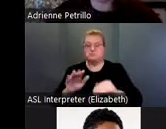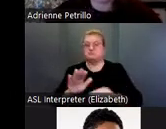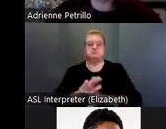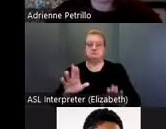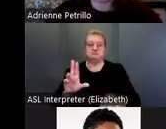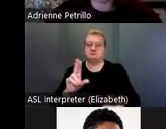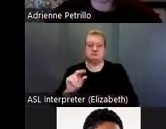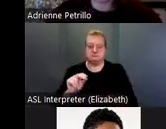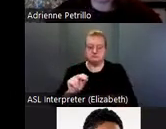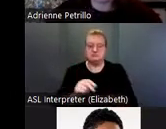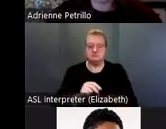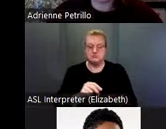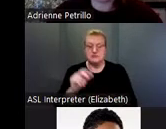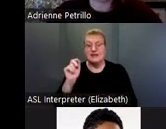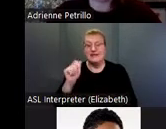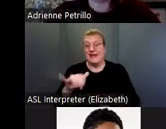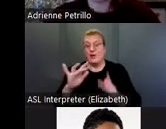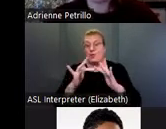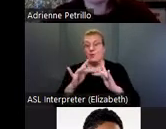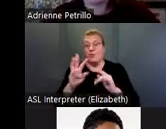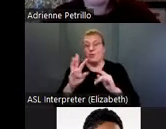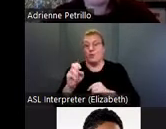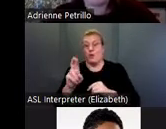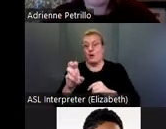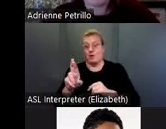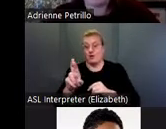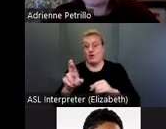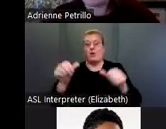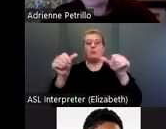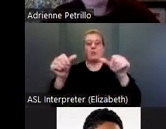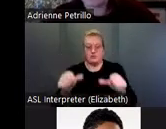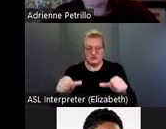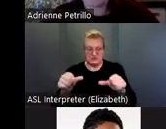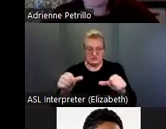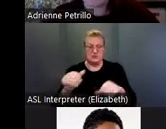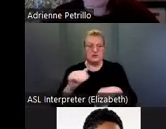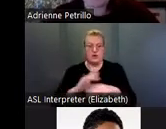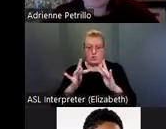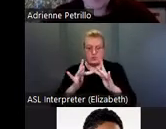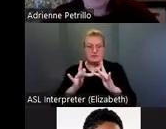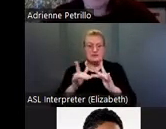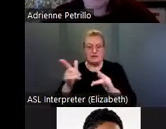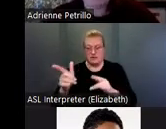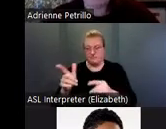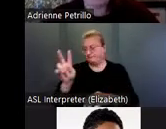but that webinar is posted on our website and I highly recommend reviewing that.